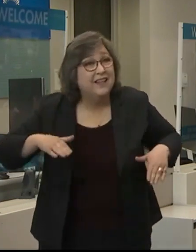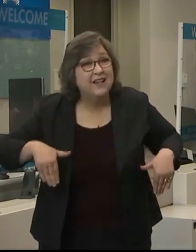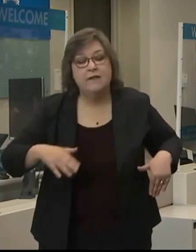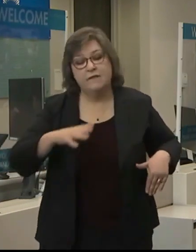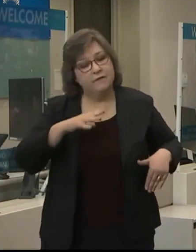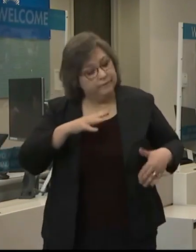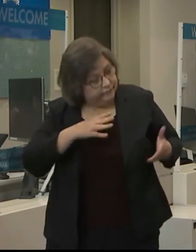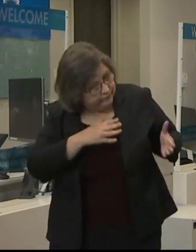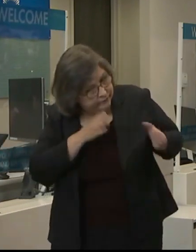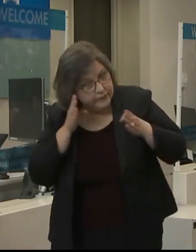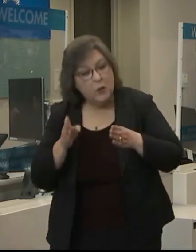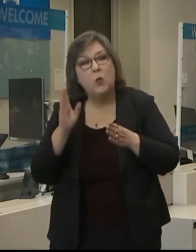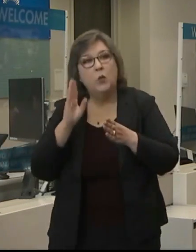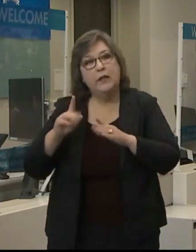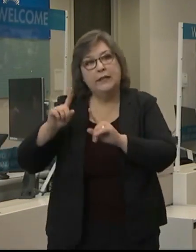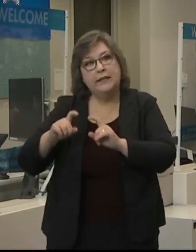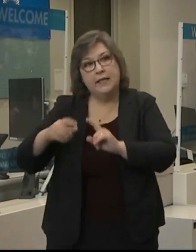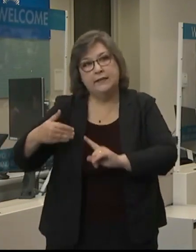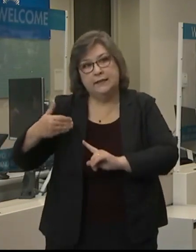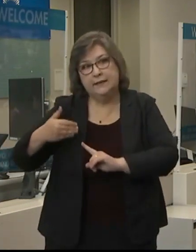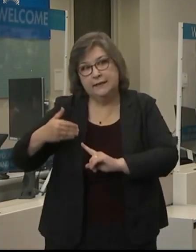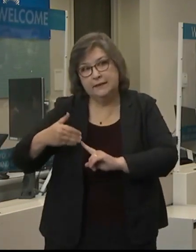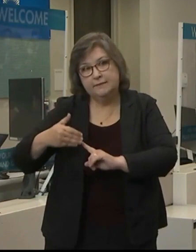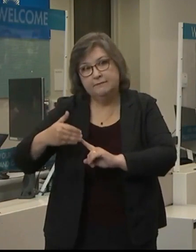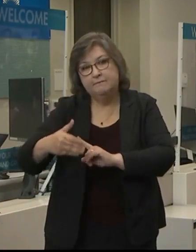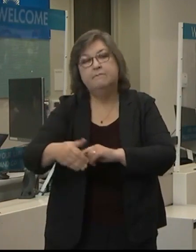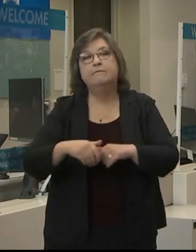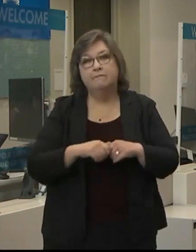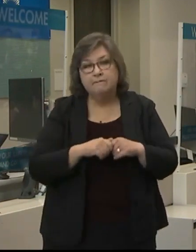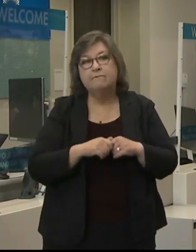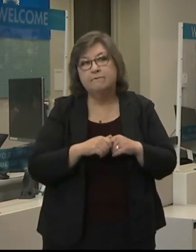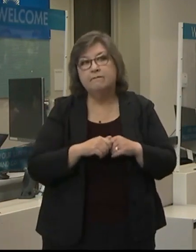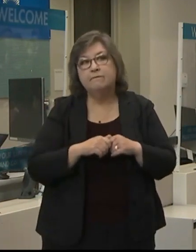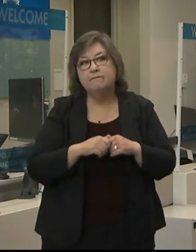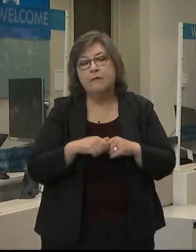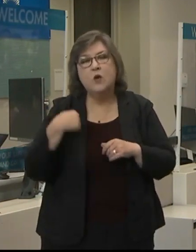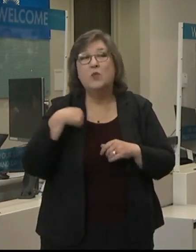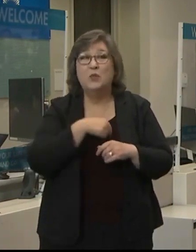our sincere than our belief and desire that we need to step things up at this